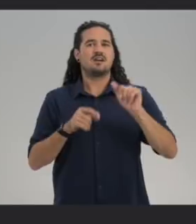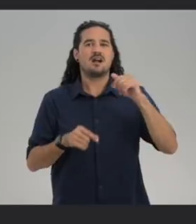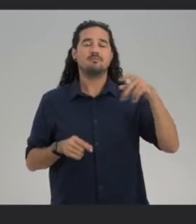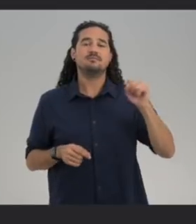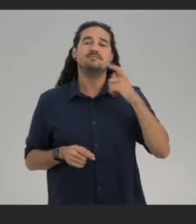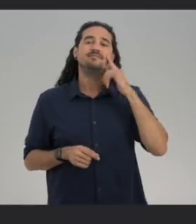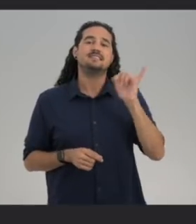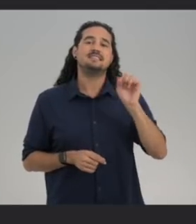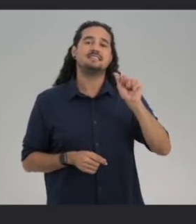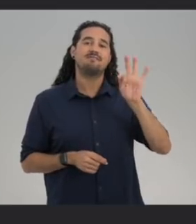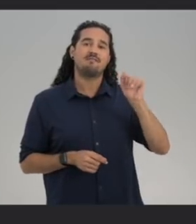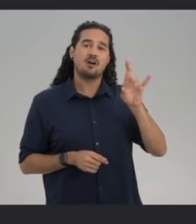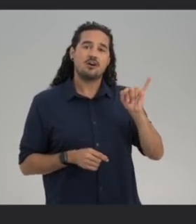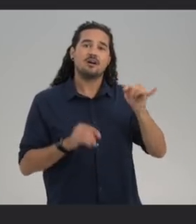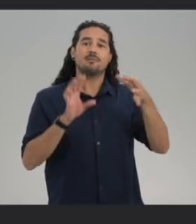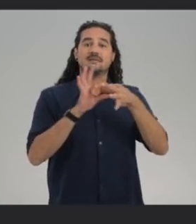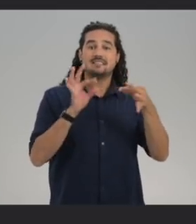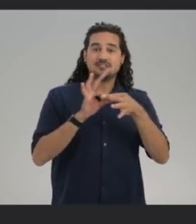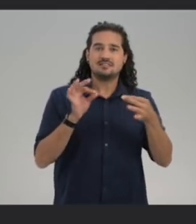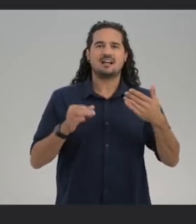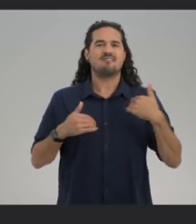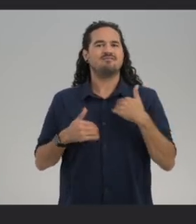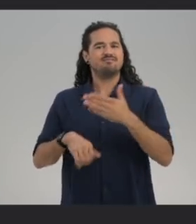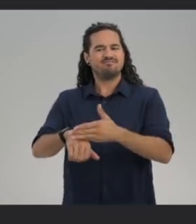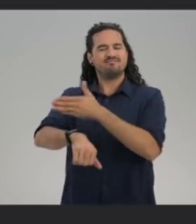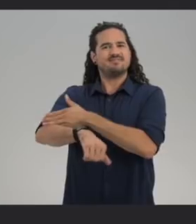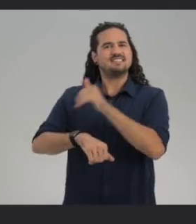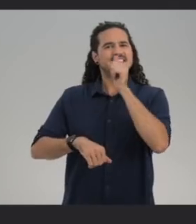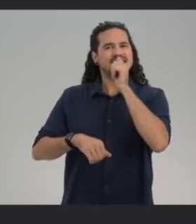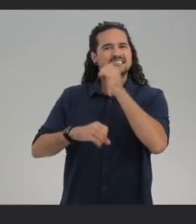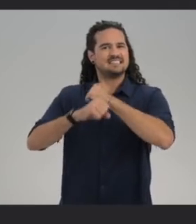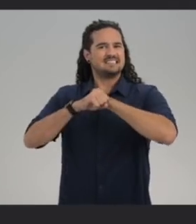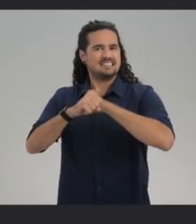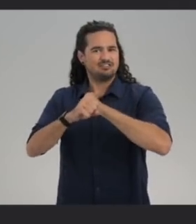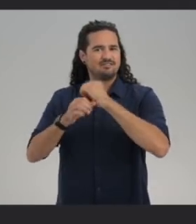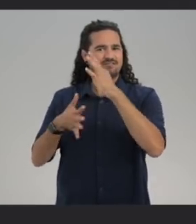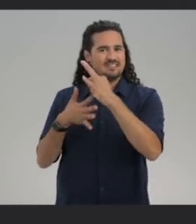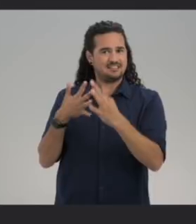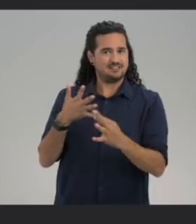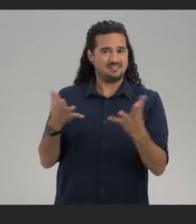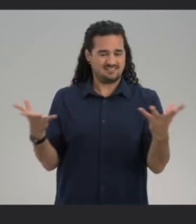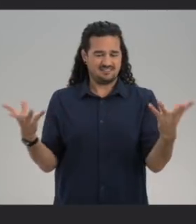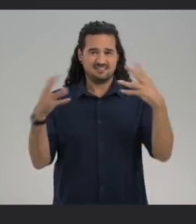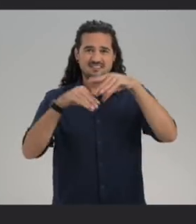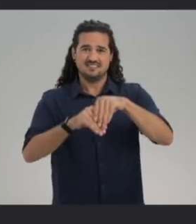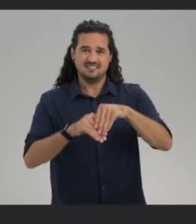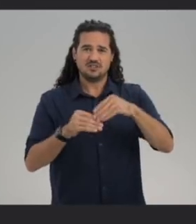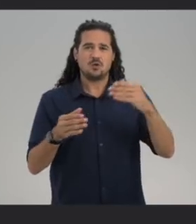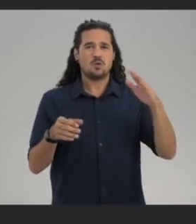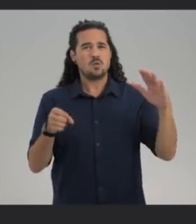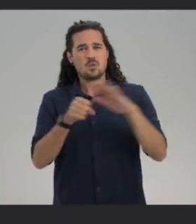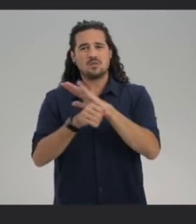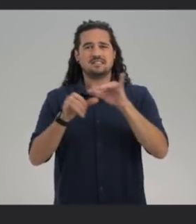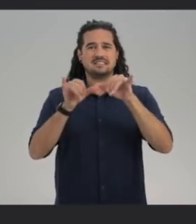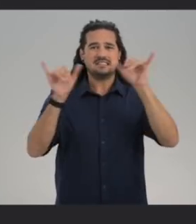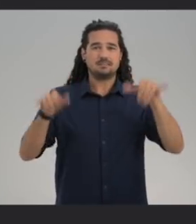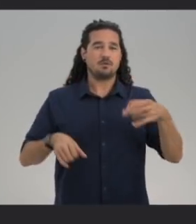and the latest improvements to our industry-leading privacy features. And by designing the whole system together, hardware and software,